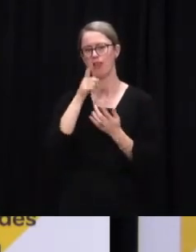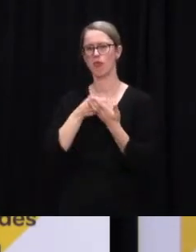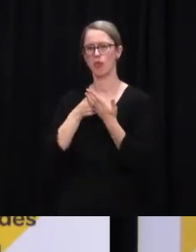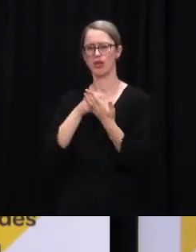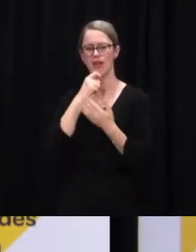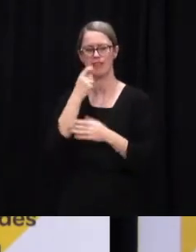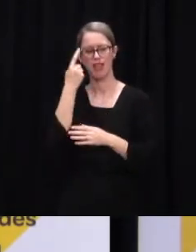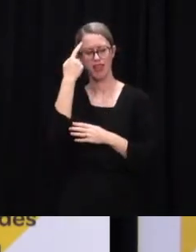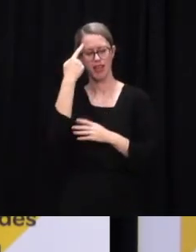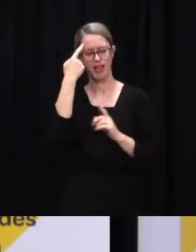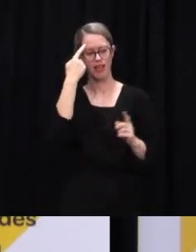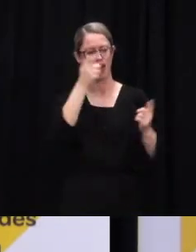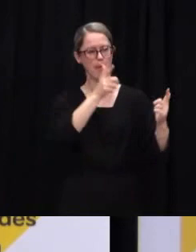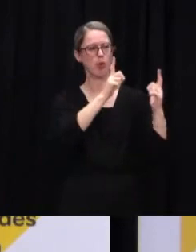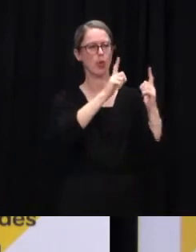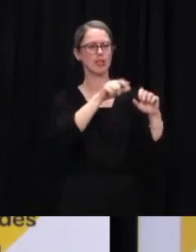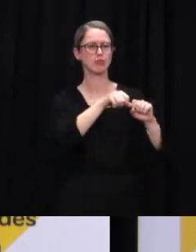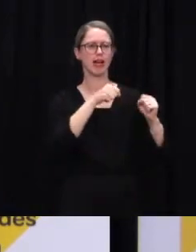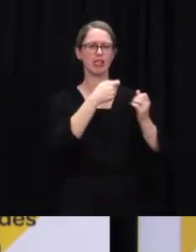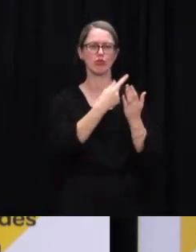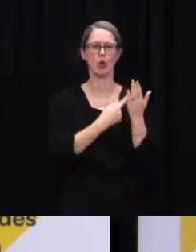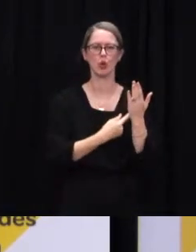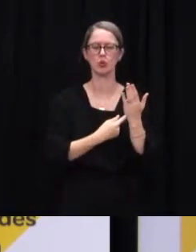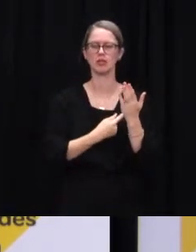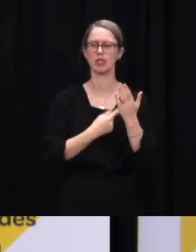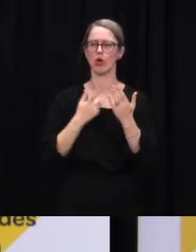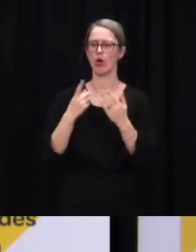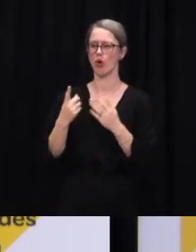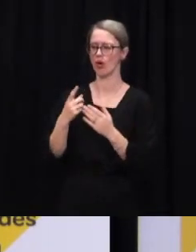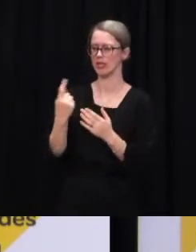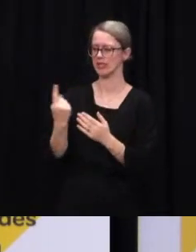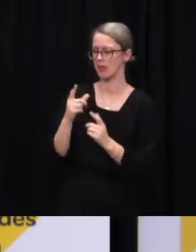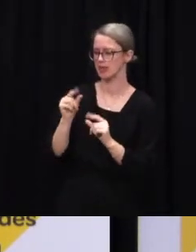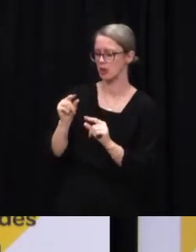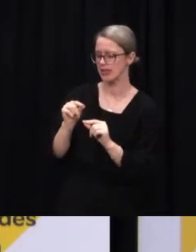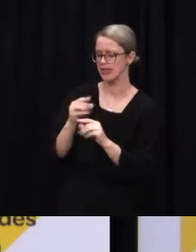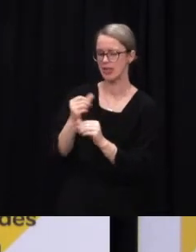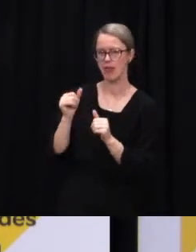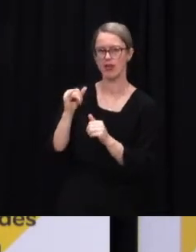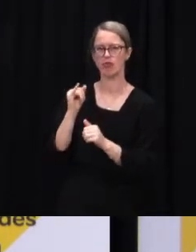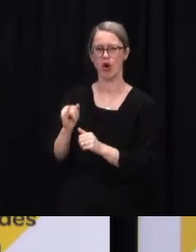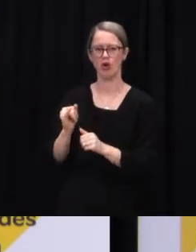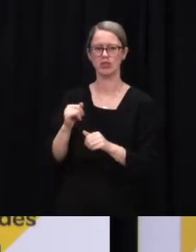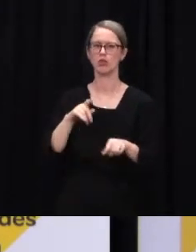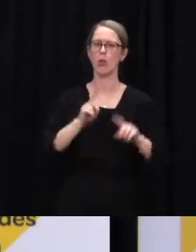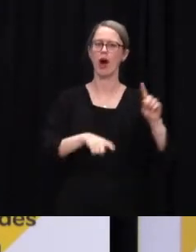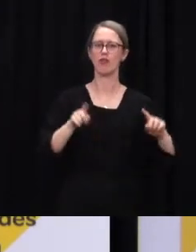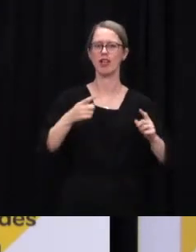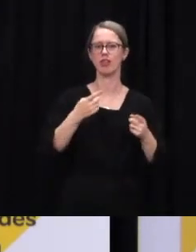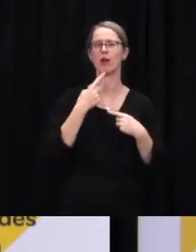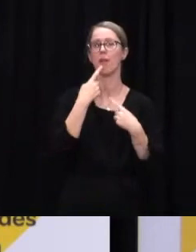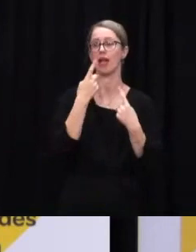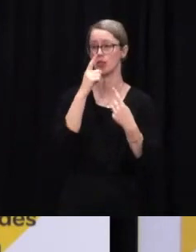our public officials, people are generally quite positive.